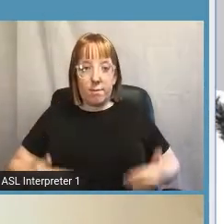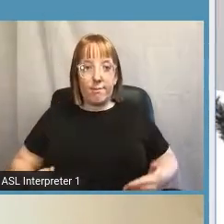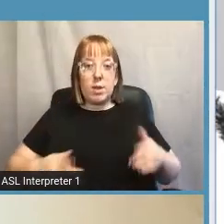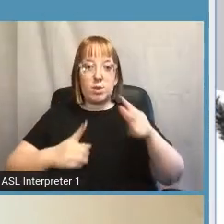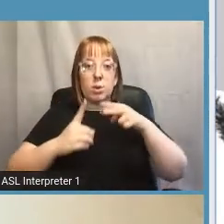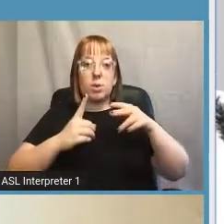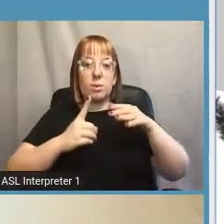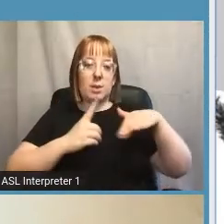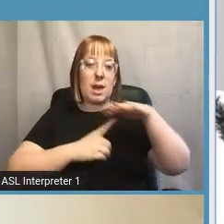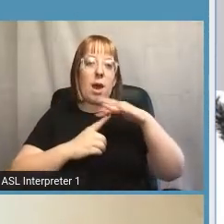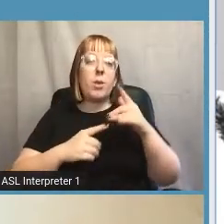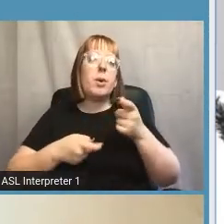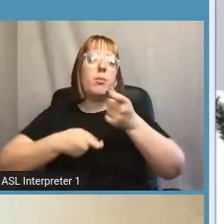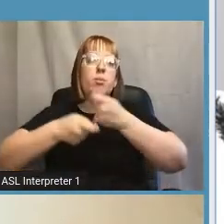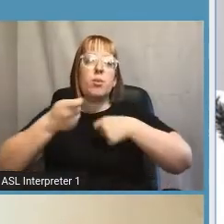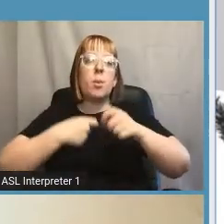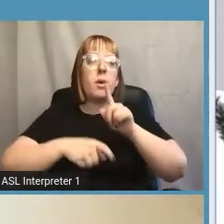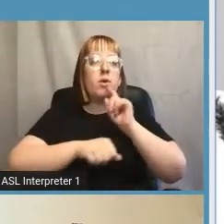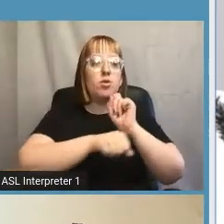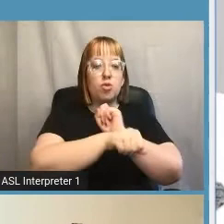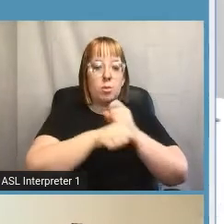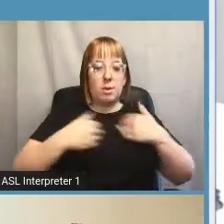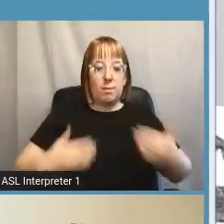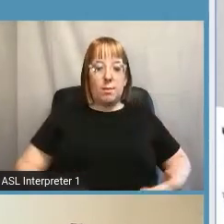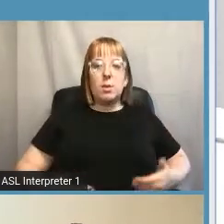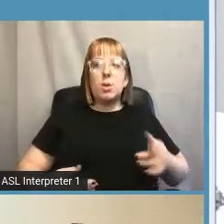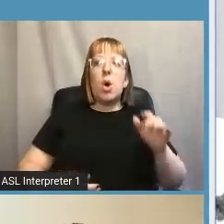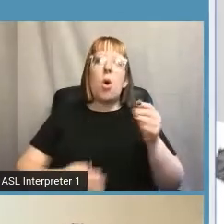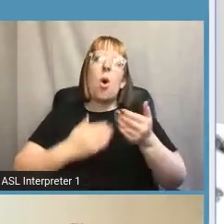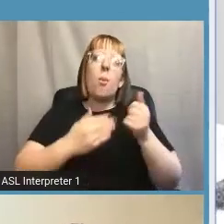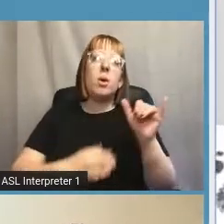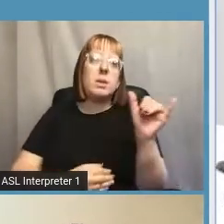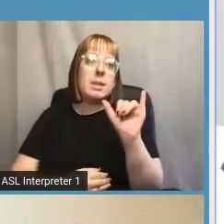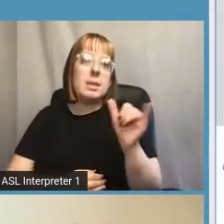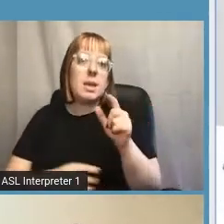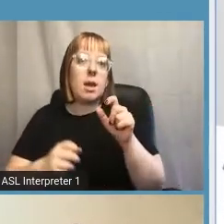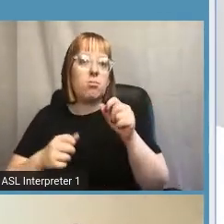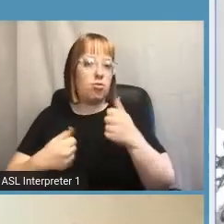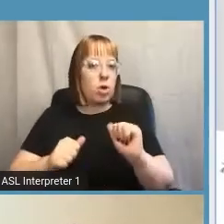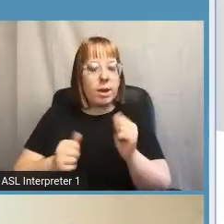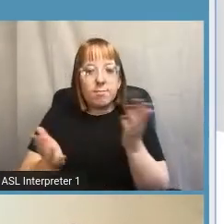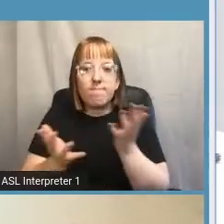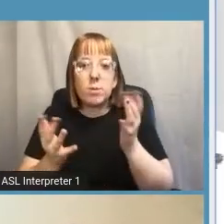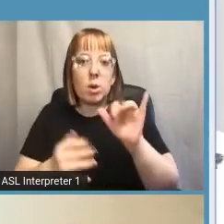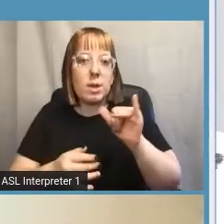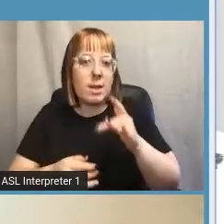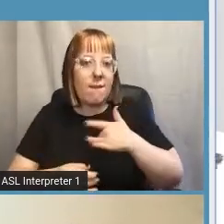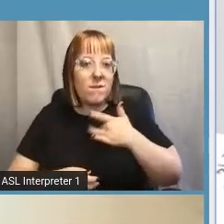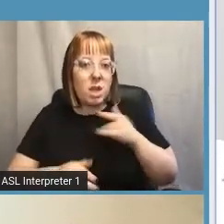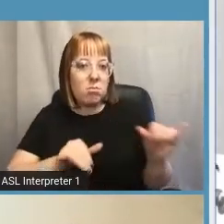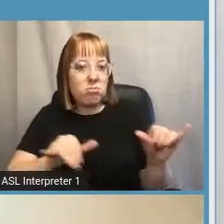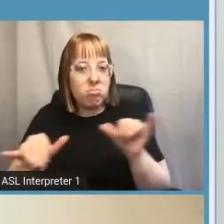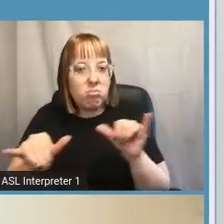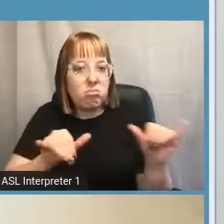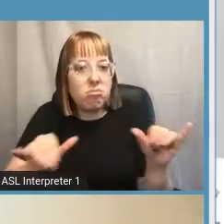but by using um different tips and tricks um in the space one more room here i believe